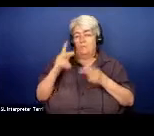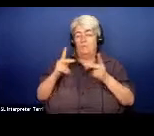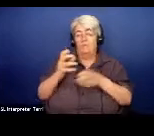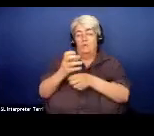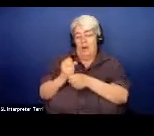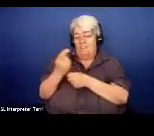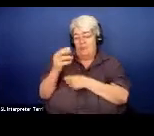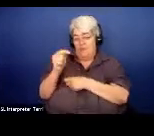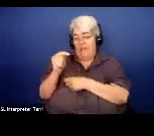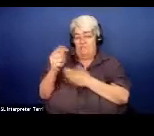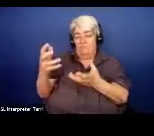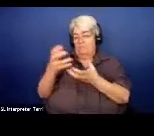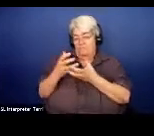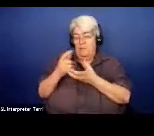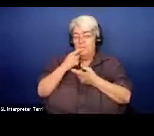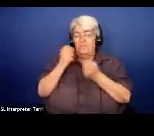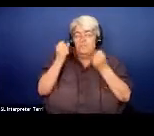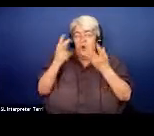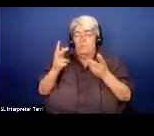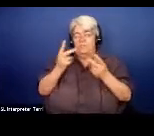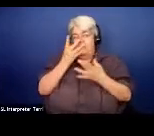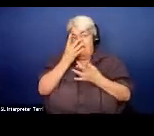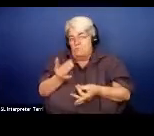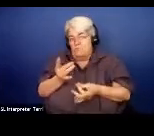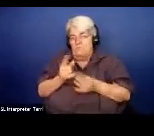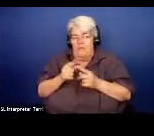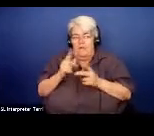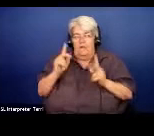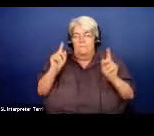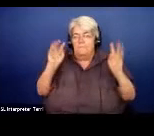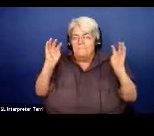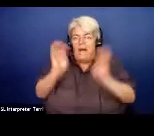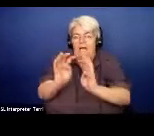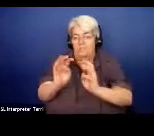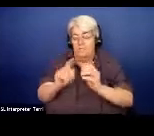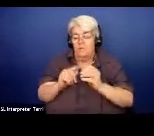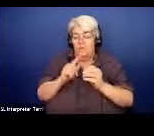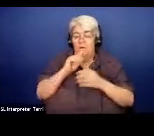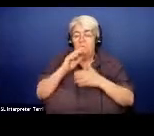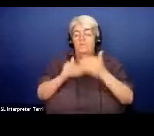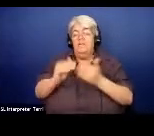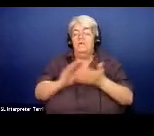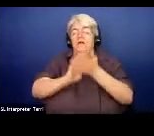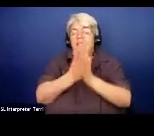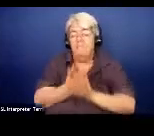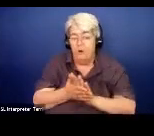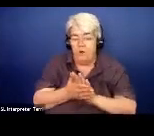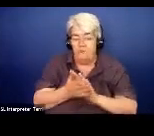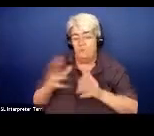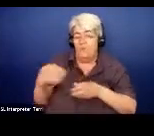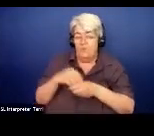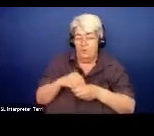so much passion and interest in the work we quickly evolved to call what we're calling